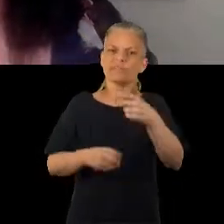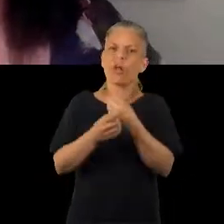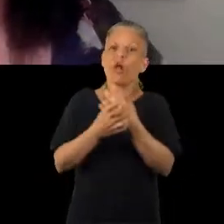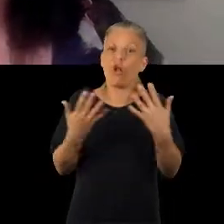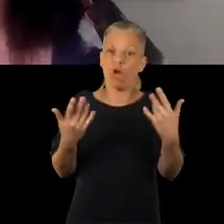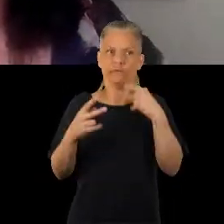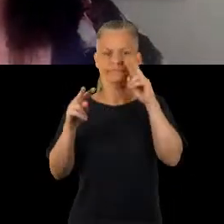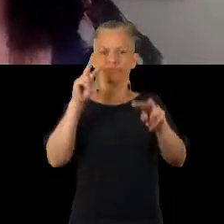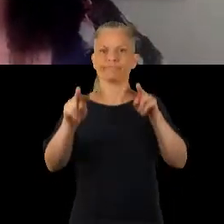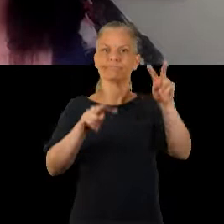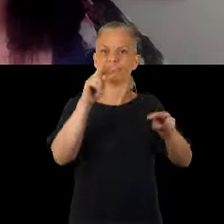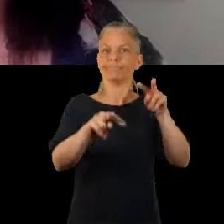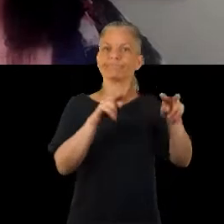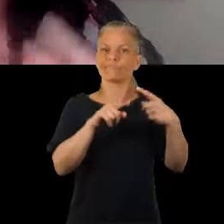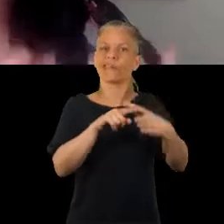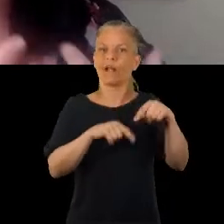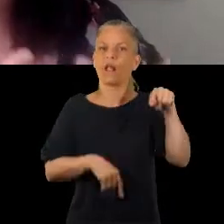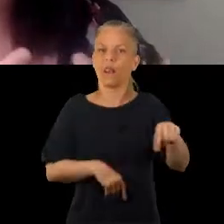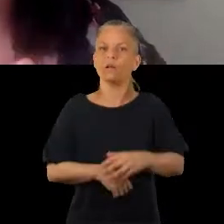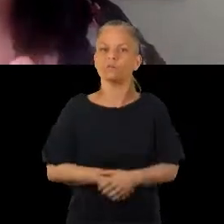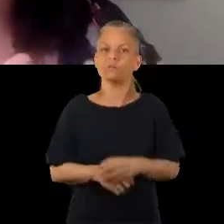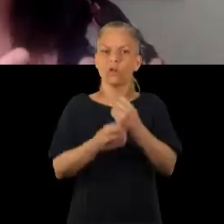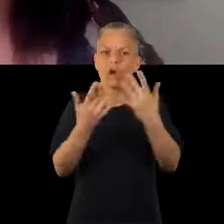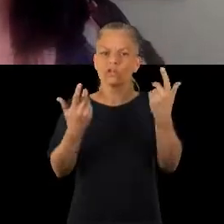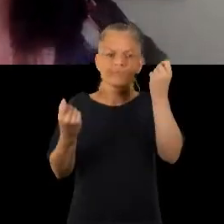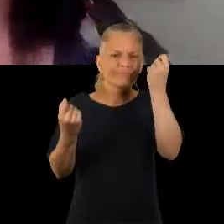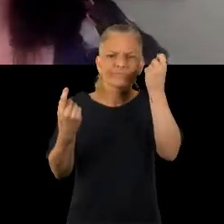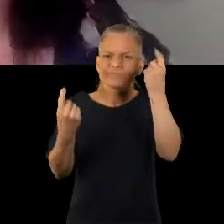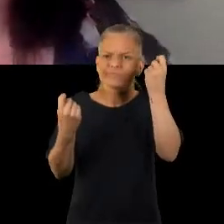still doesn’t include fundamentals on thinking about using your lived experience and the critical